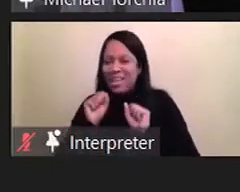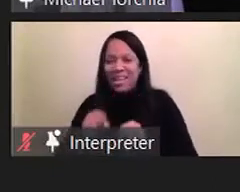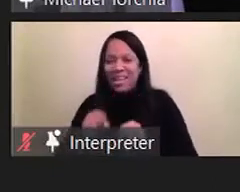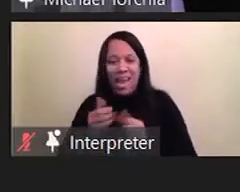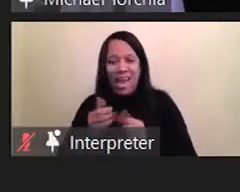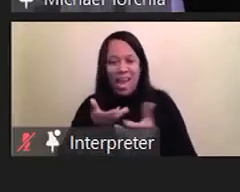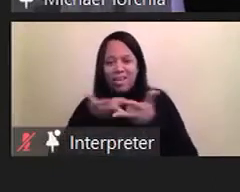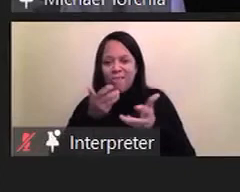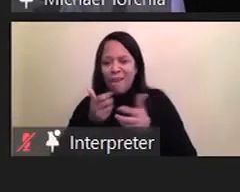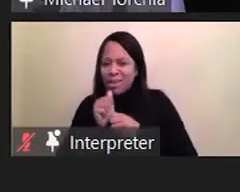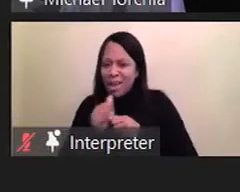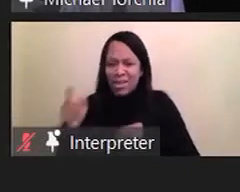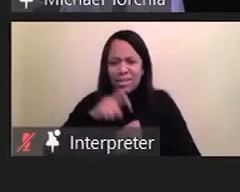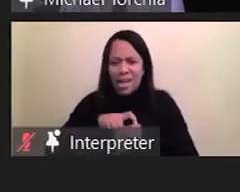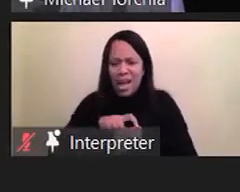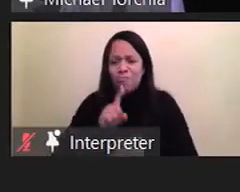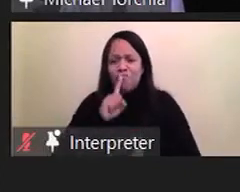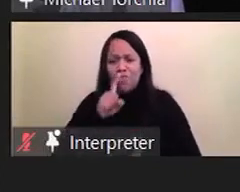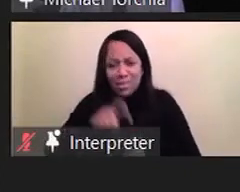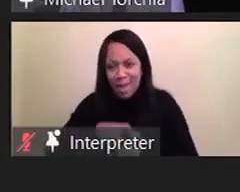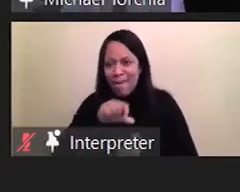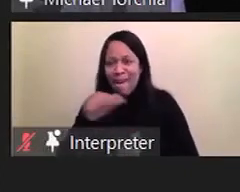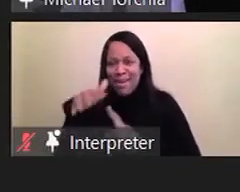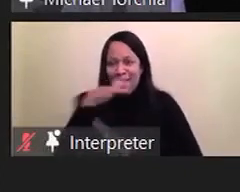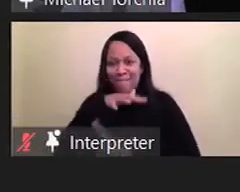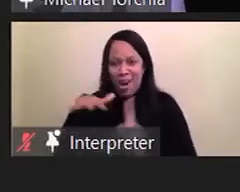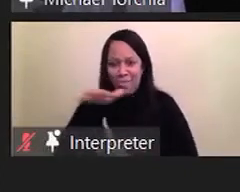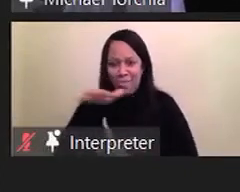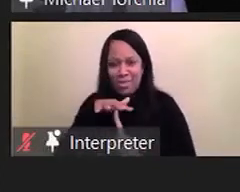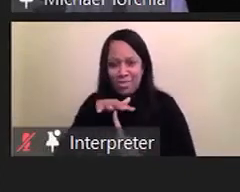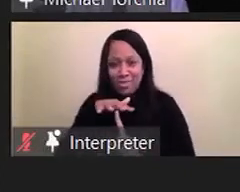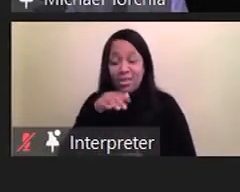It's worth noting that real-time braille CART is not a fully remote service.